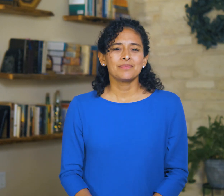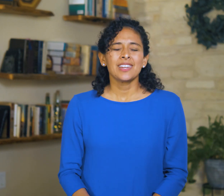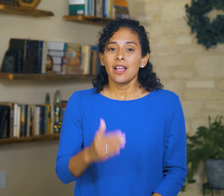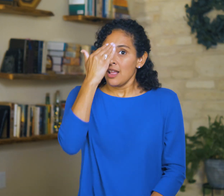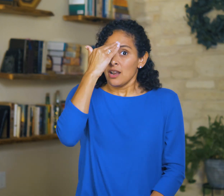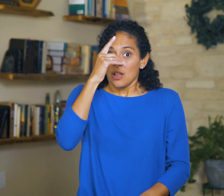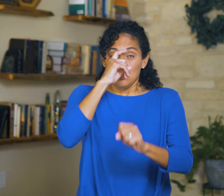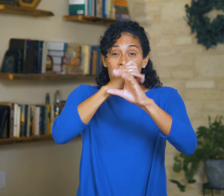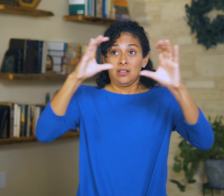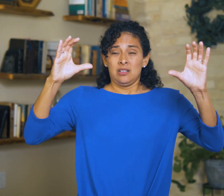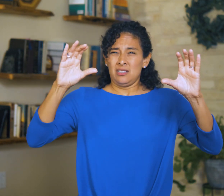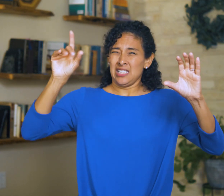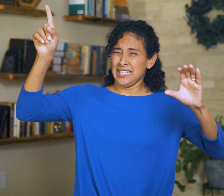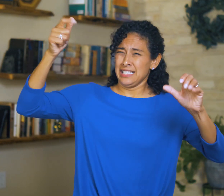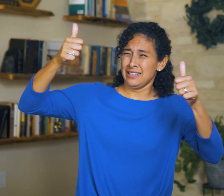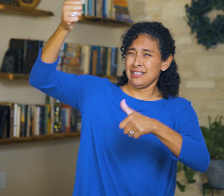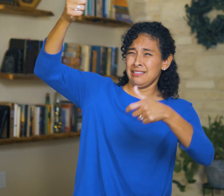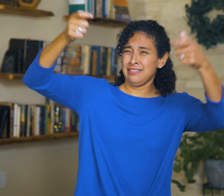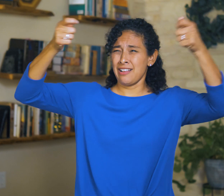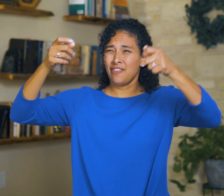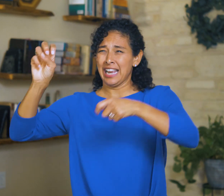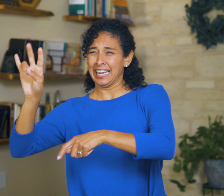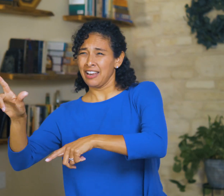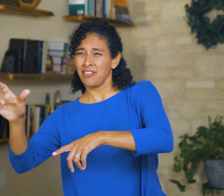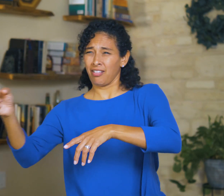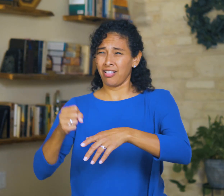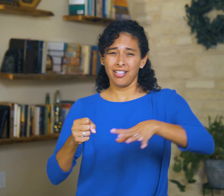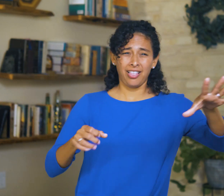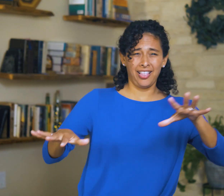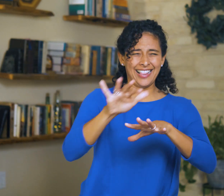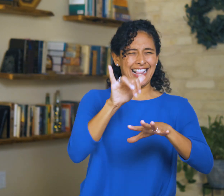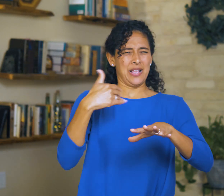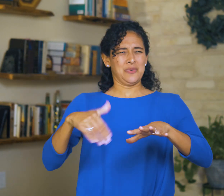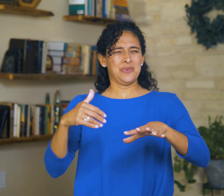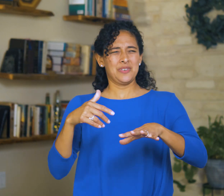It’s hard to wrap our minds around this kind of big-picture sovereignty;